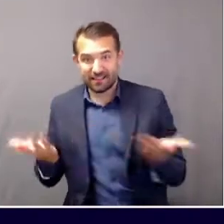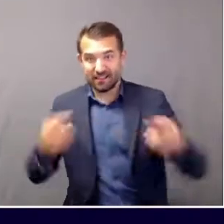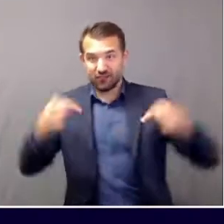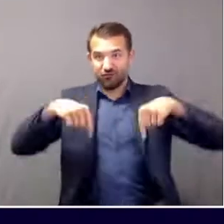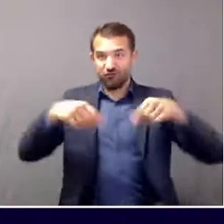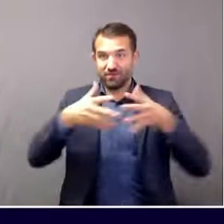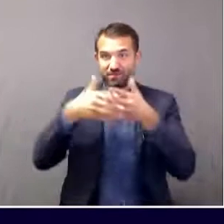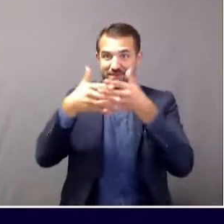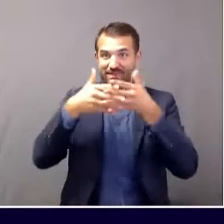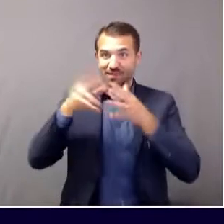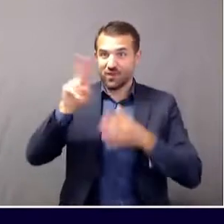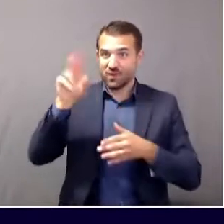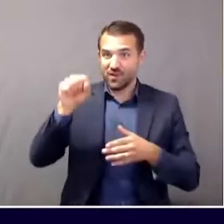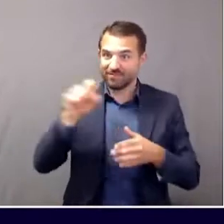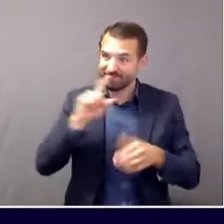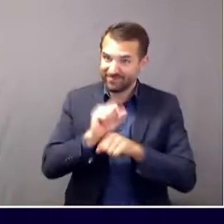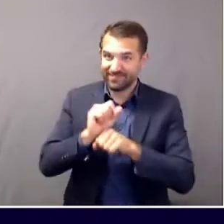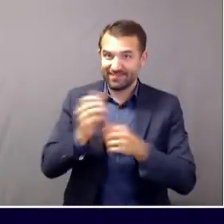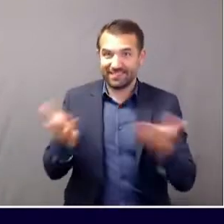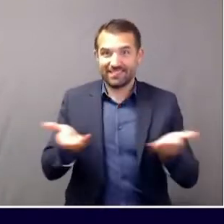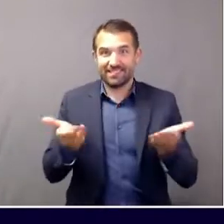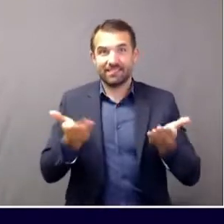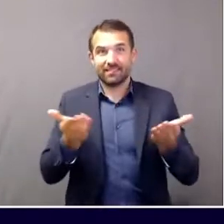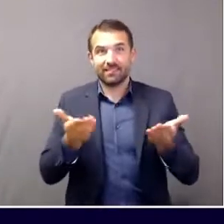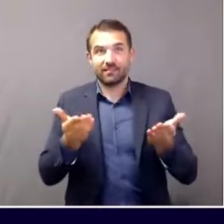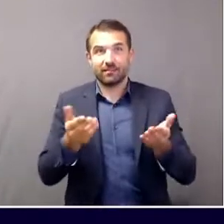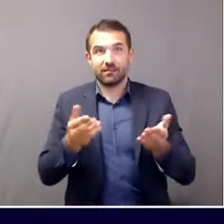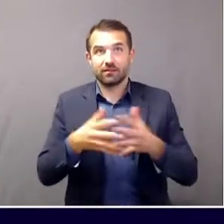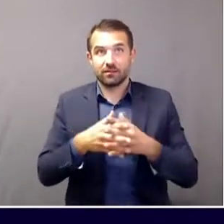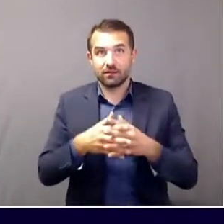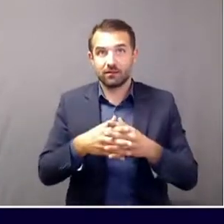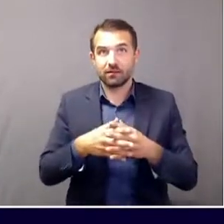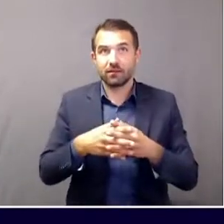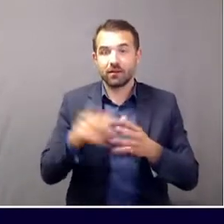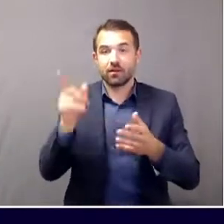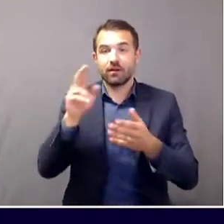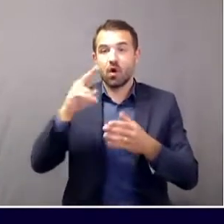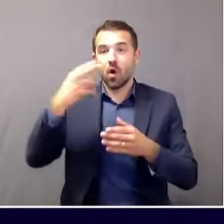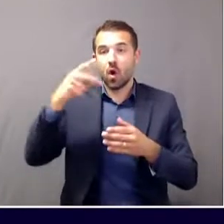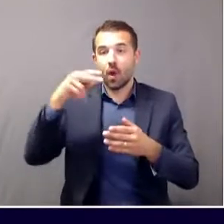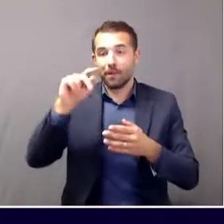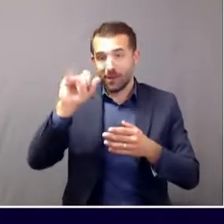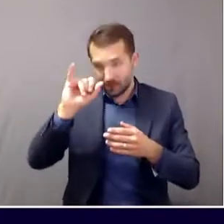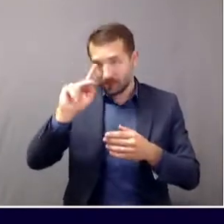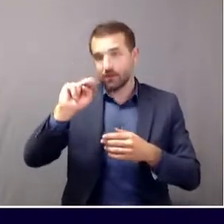there were nearly sixty thousand